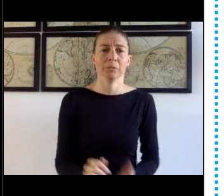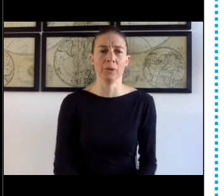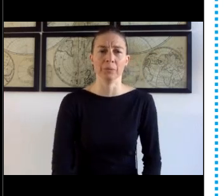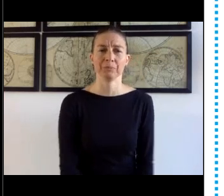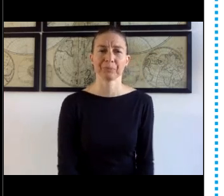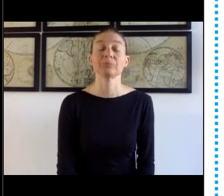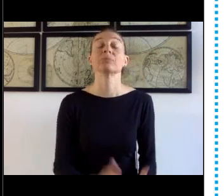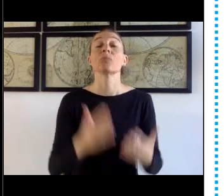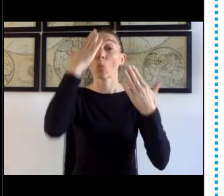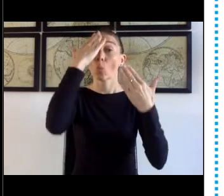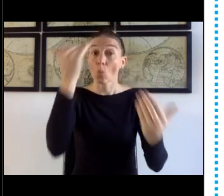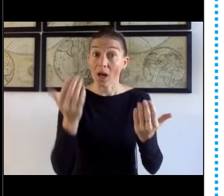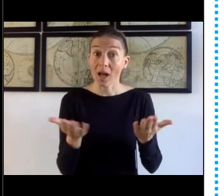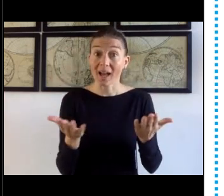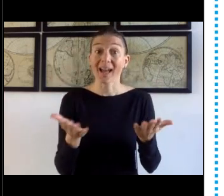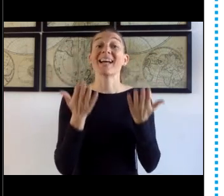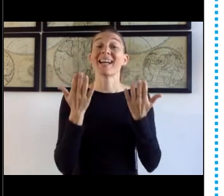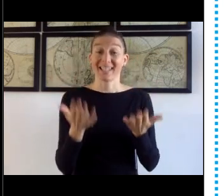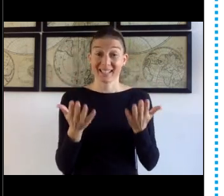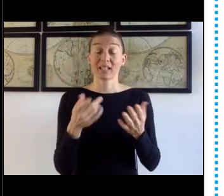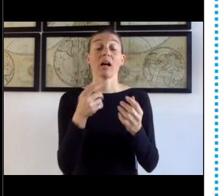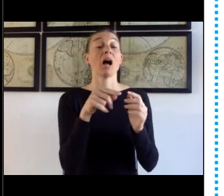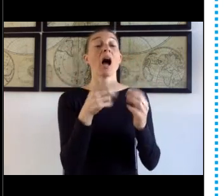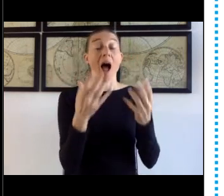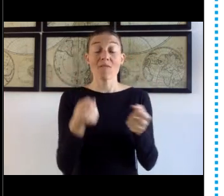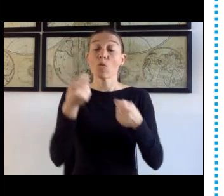and they have certain weaknesses and I can summarize this